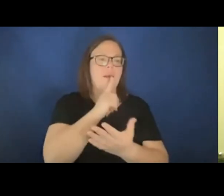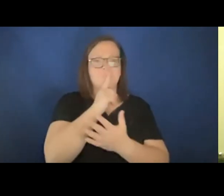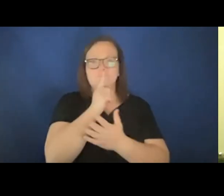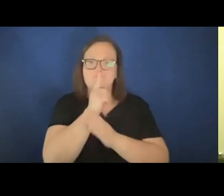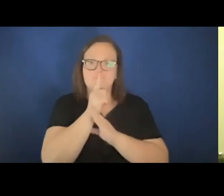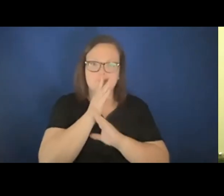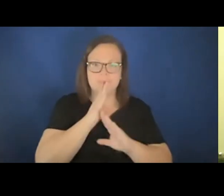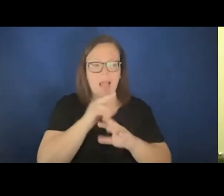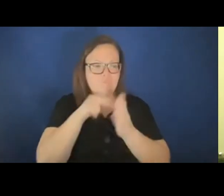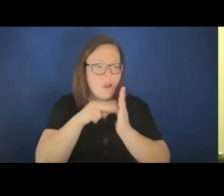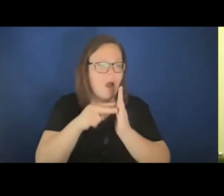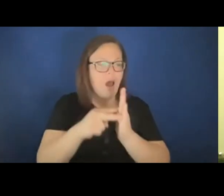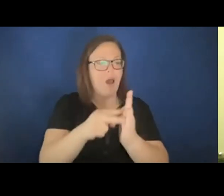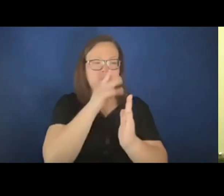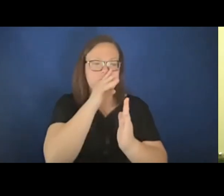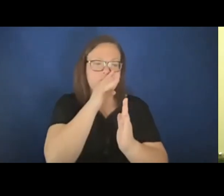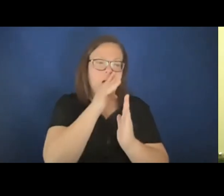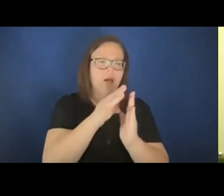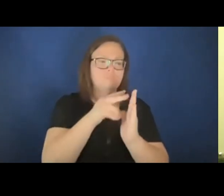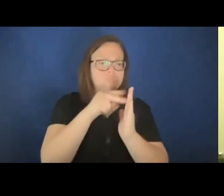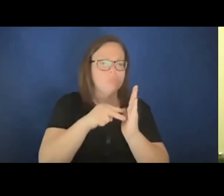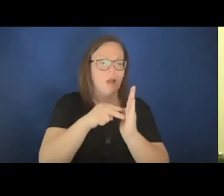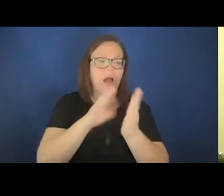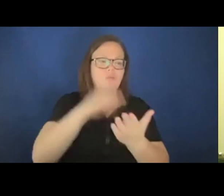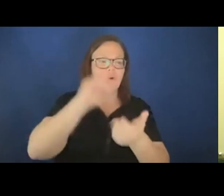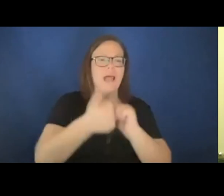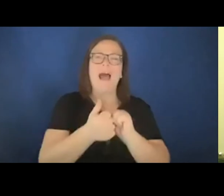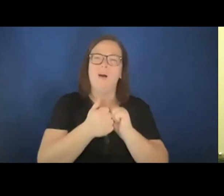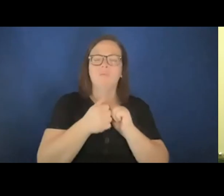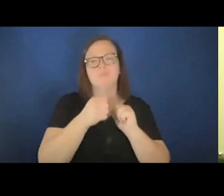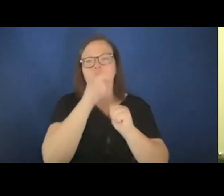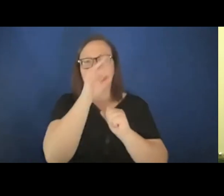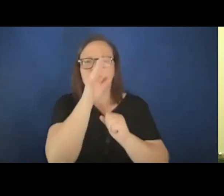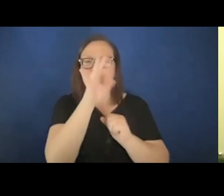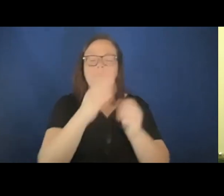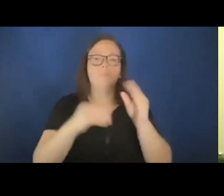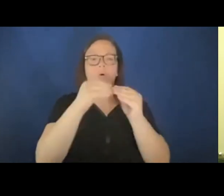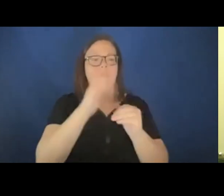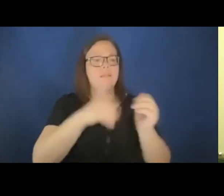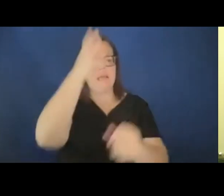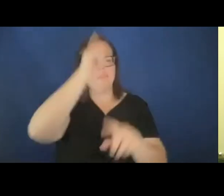until my tongue (mi lengua) learned to run where his stumbled. And still the heart was one.